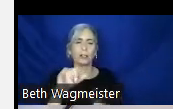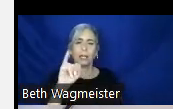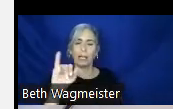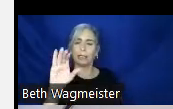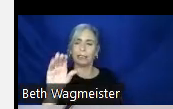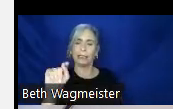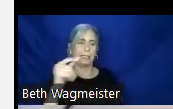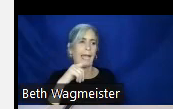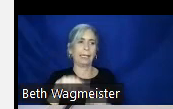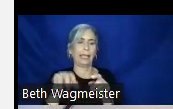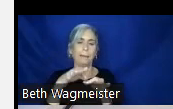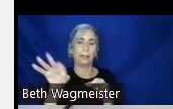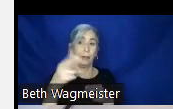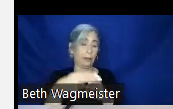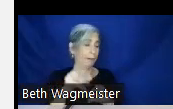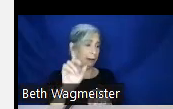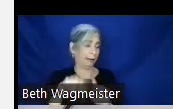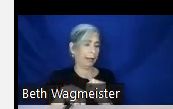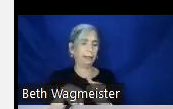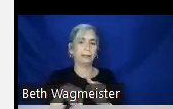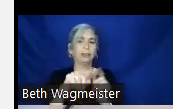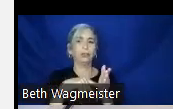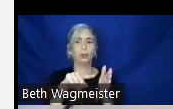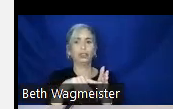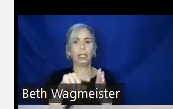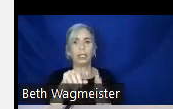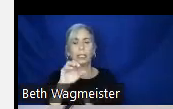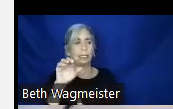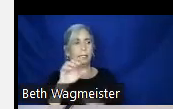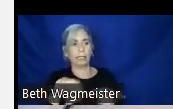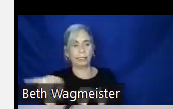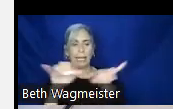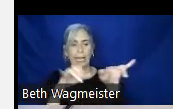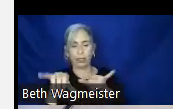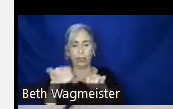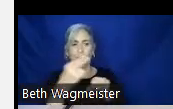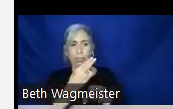cannot mention their name to check how the EN standard is used and what accessibility